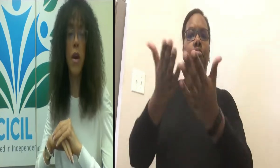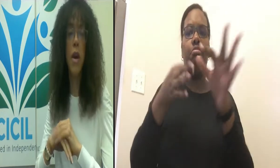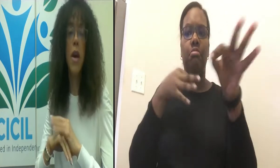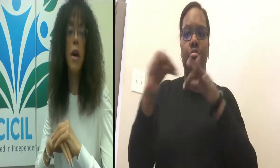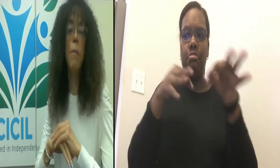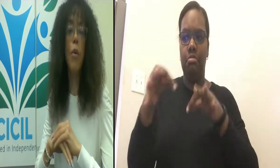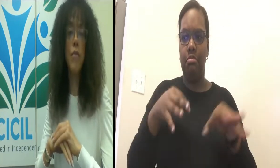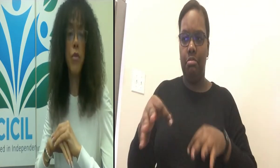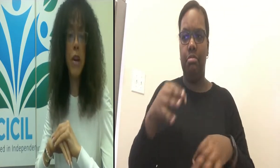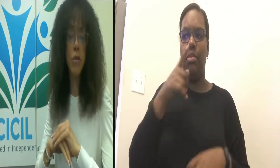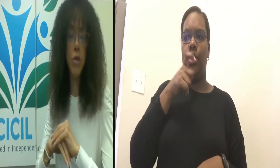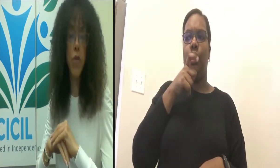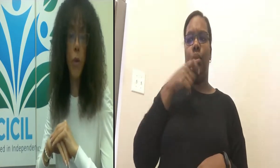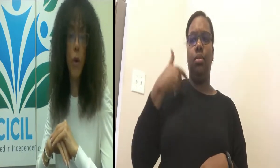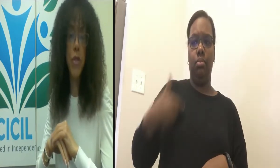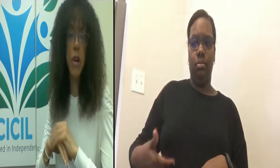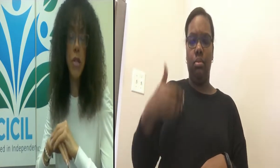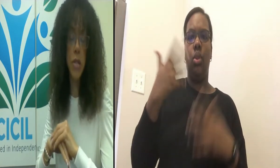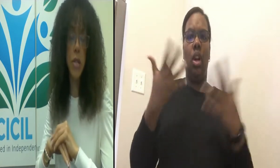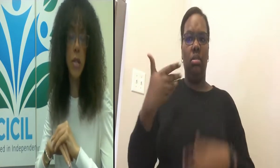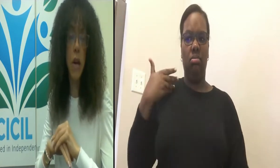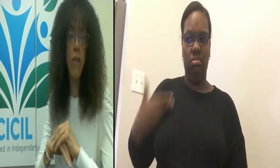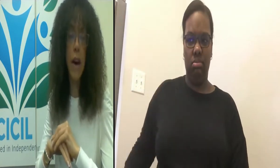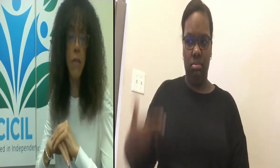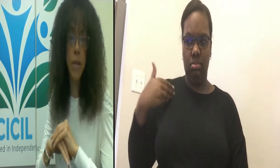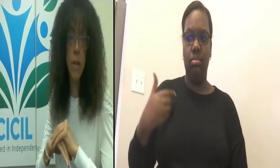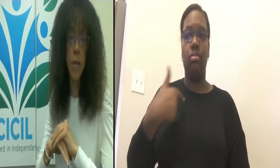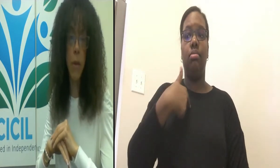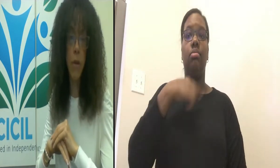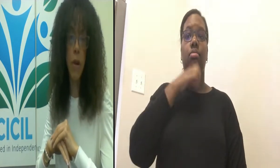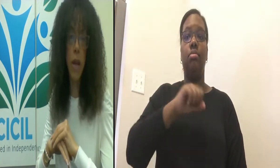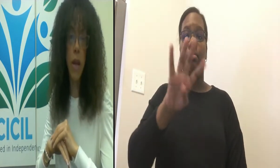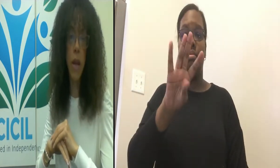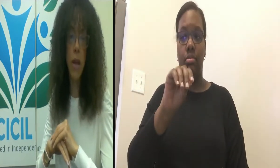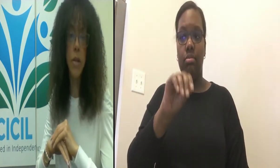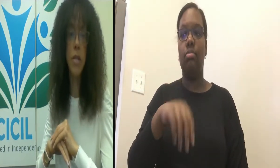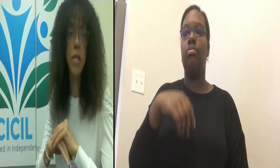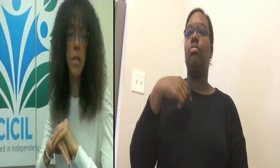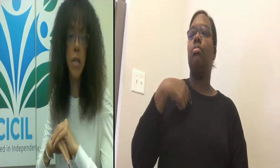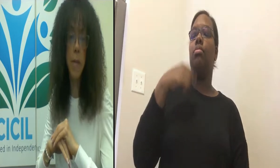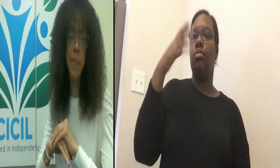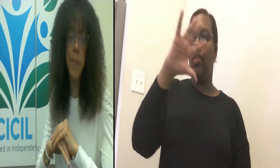Living in Des Moines Iowa. I'm also the treasurer for the board of directors for